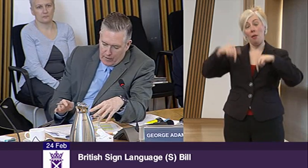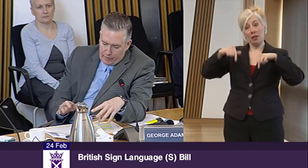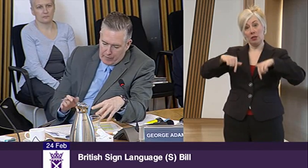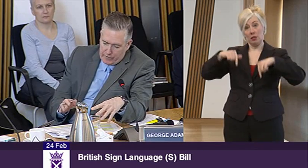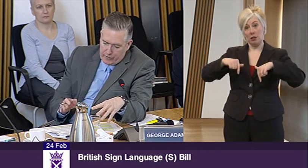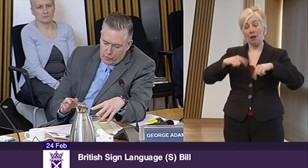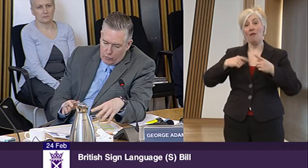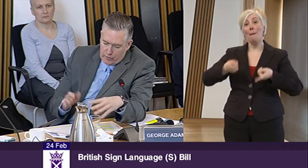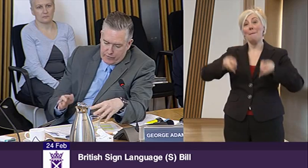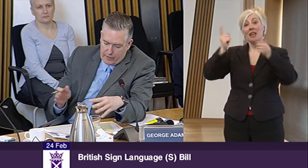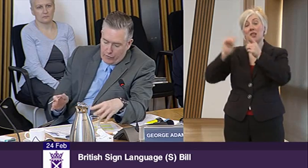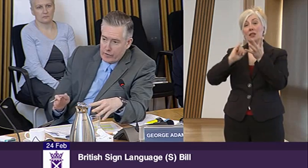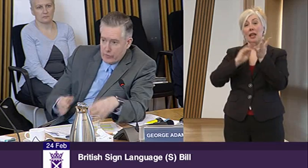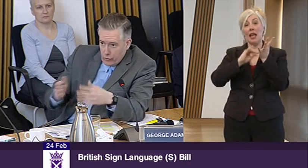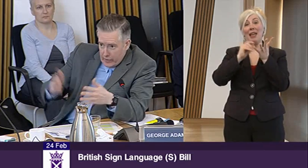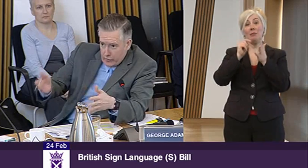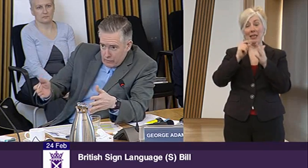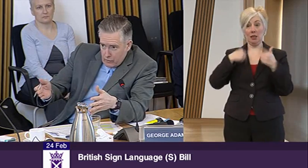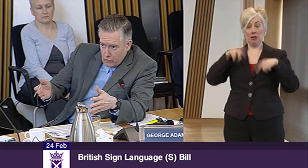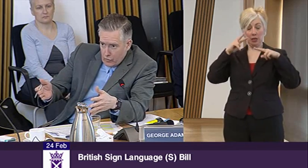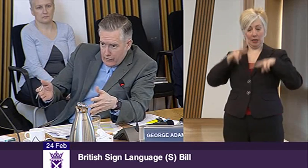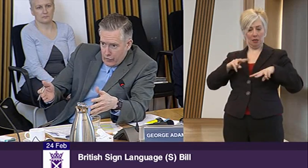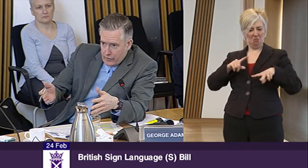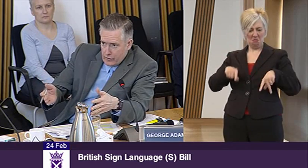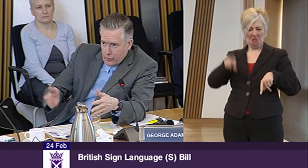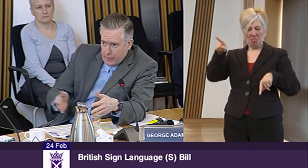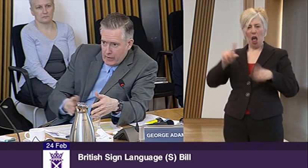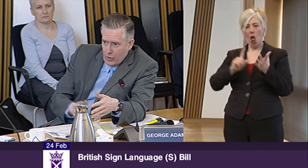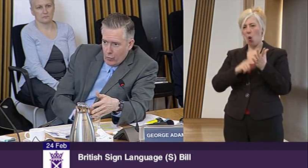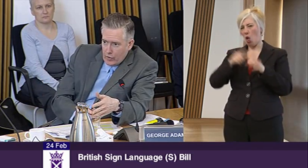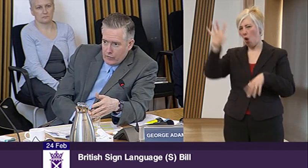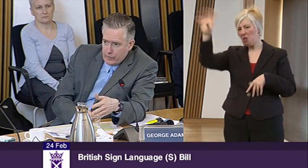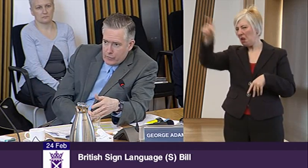Scottish ministers to account and ministers to hold to account listed authorities, which